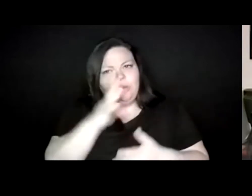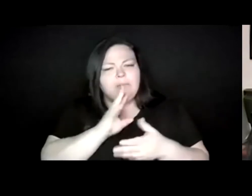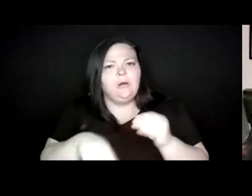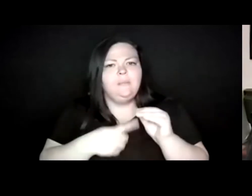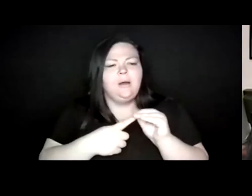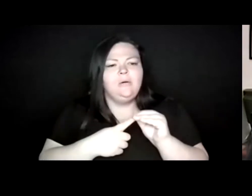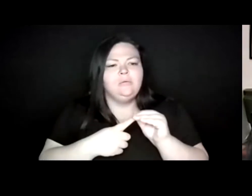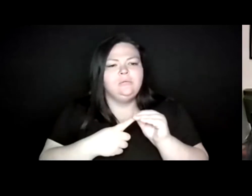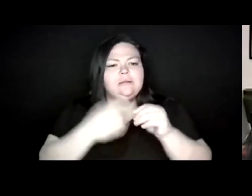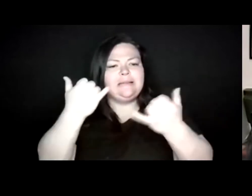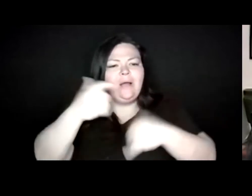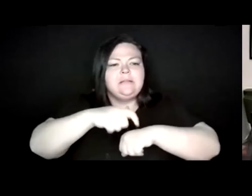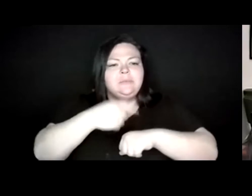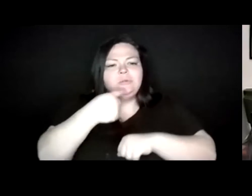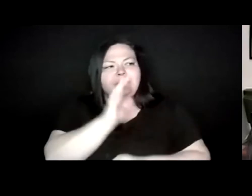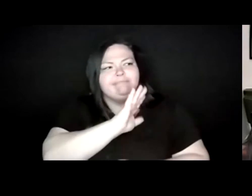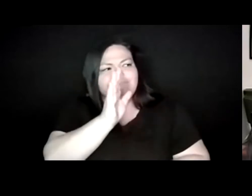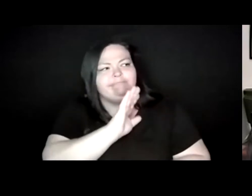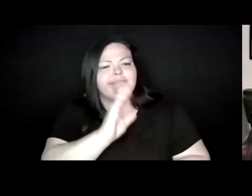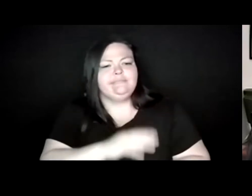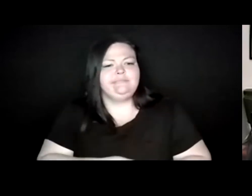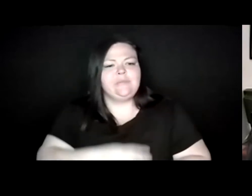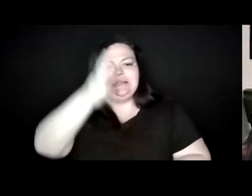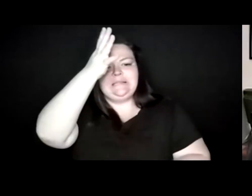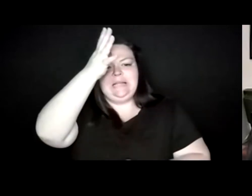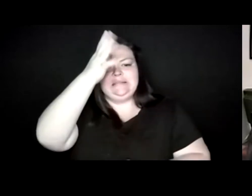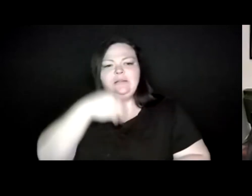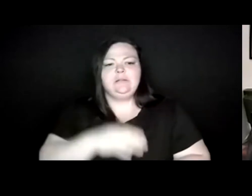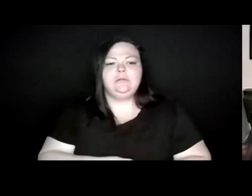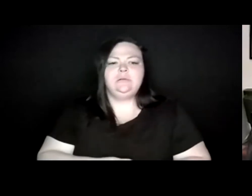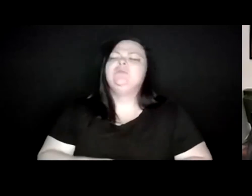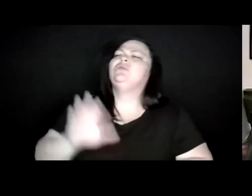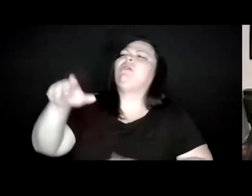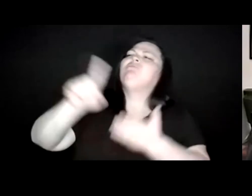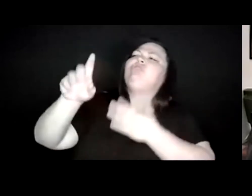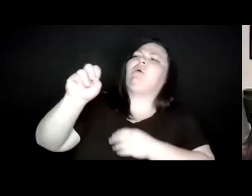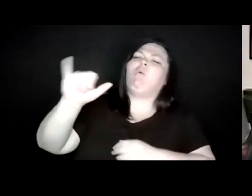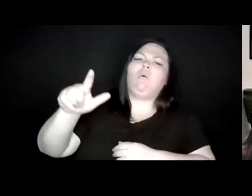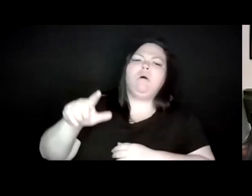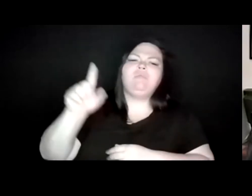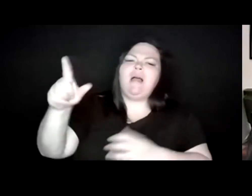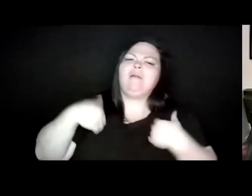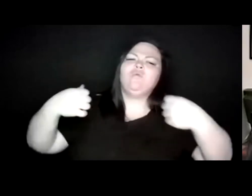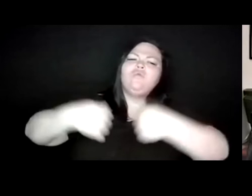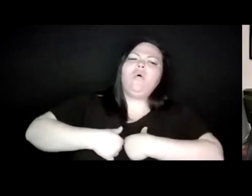It's time to say goodbye./ Dad calls out, "Check the oil, wear your coat."/